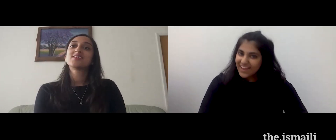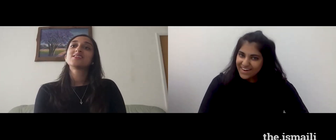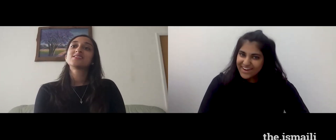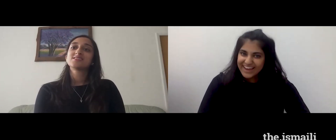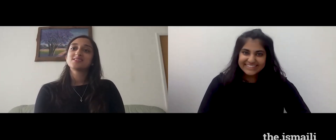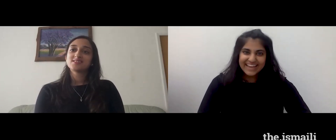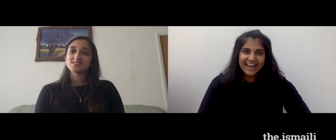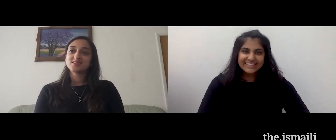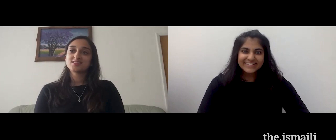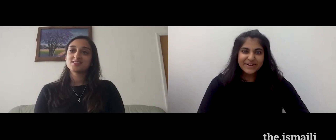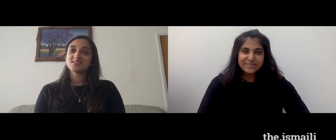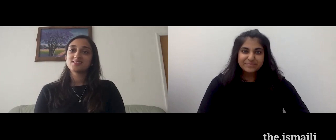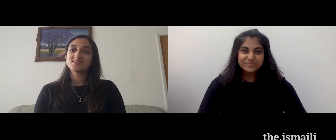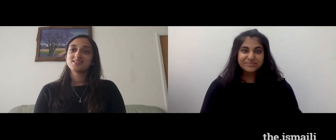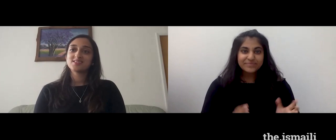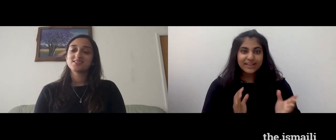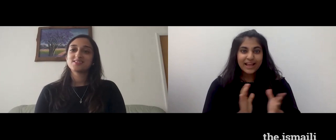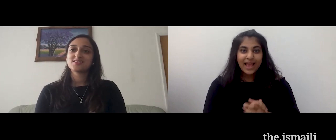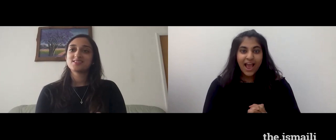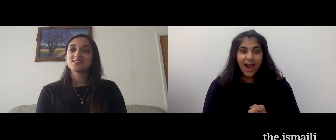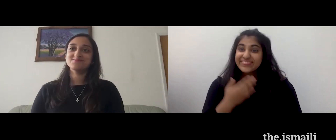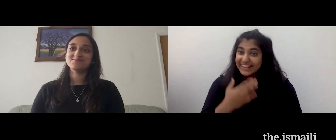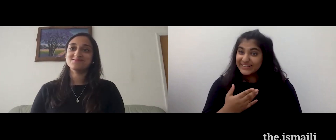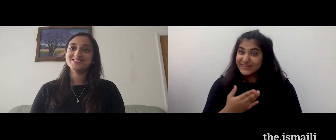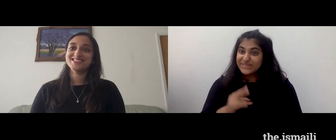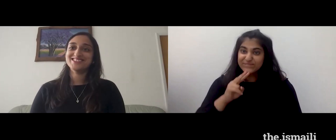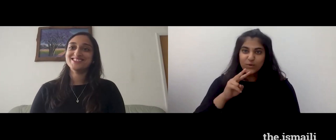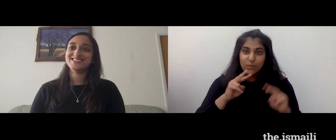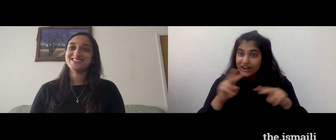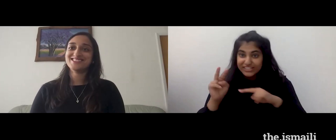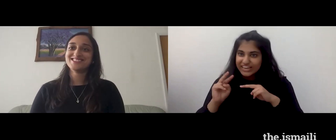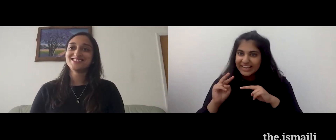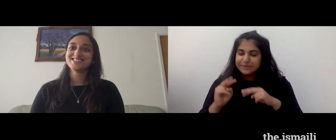All right. And thank you for watching.